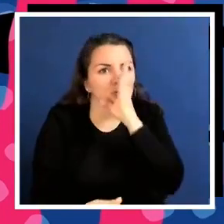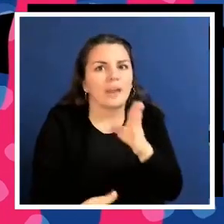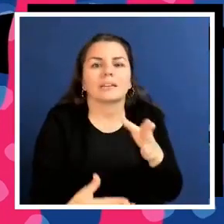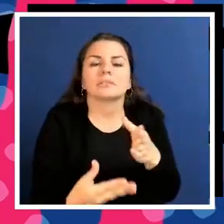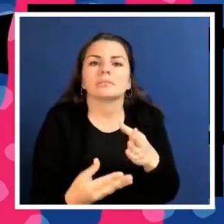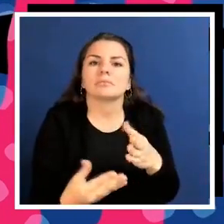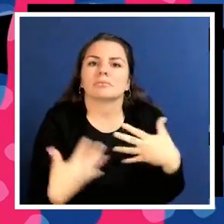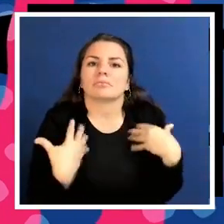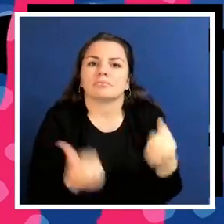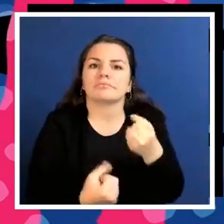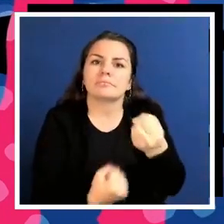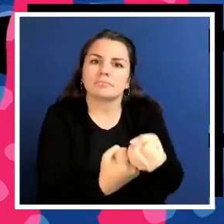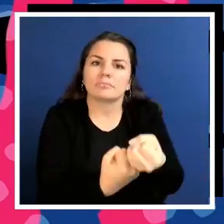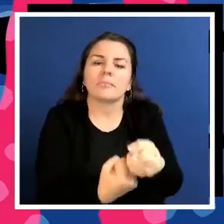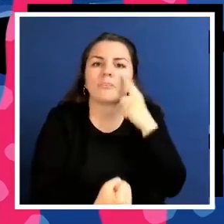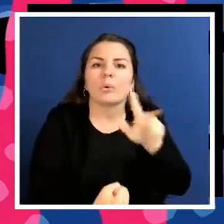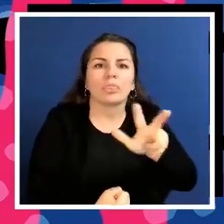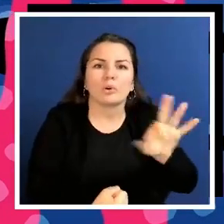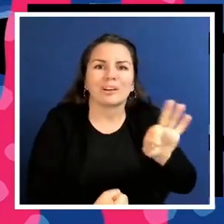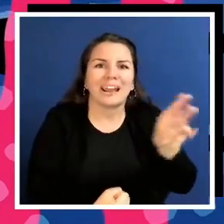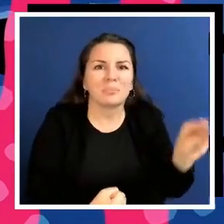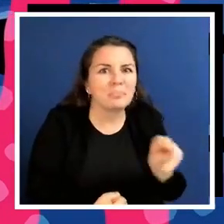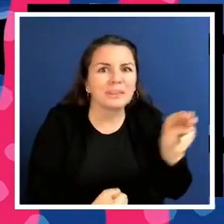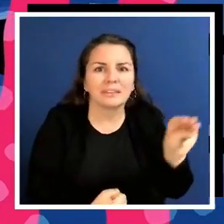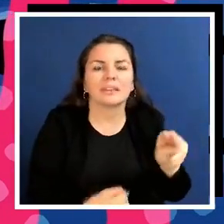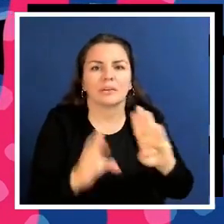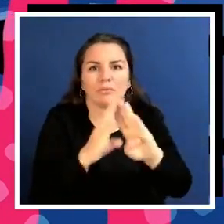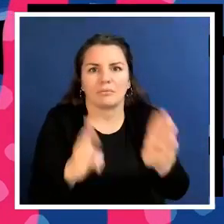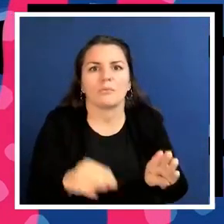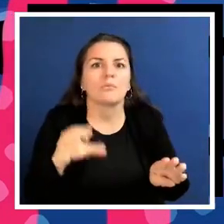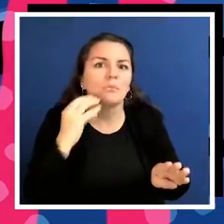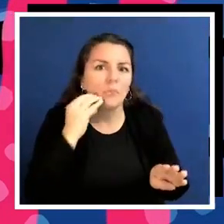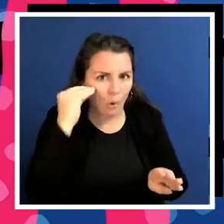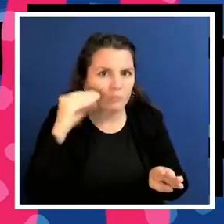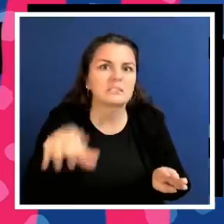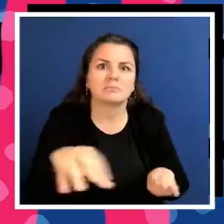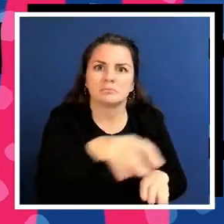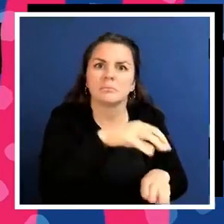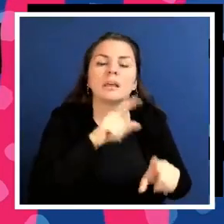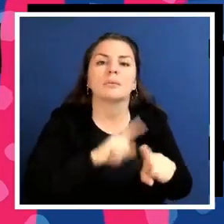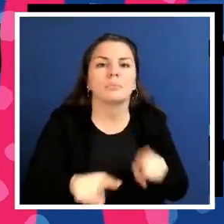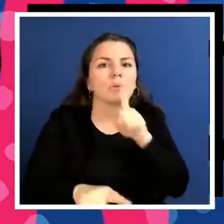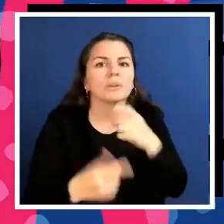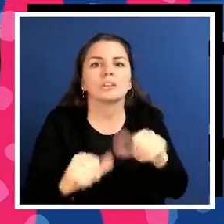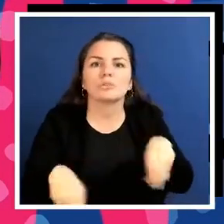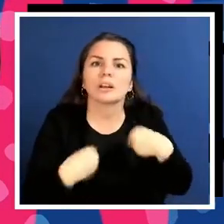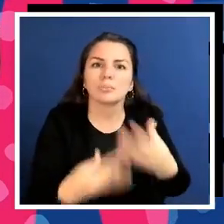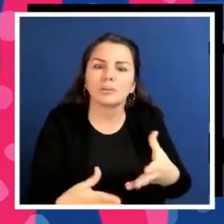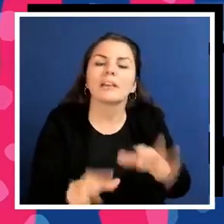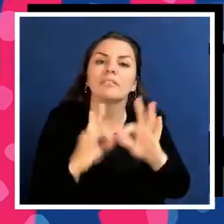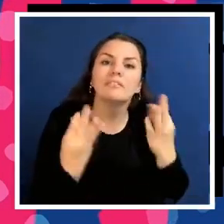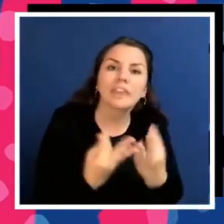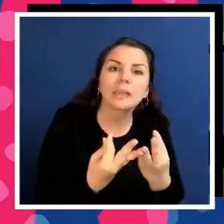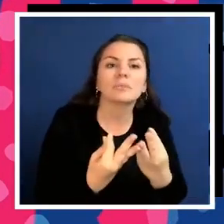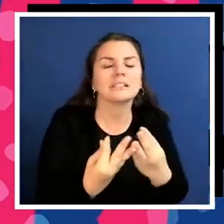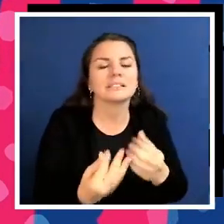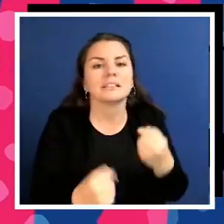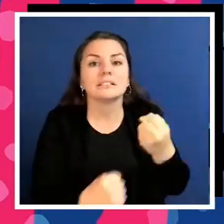THAT'S WHY THE AMERICAN RESCUE PLAN EXPANDED THE CHILD TAX